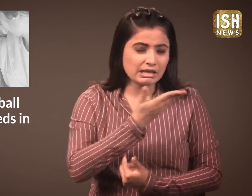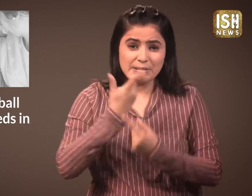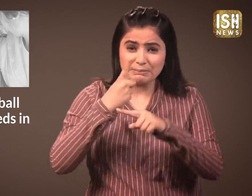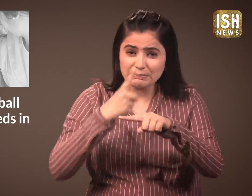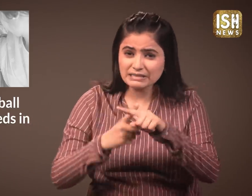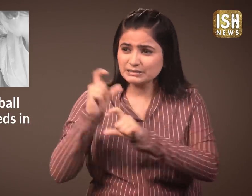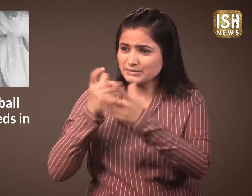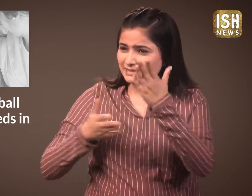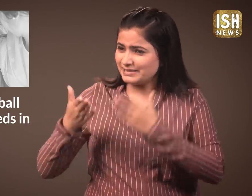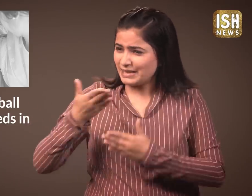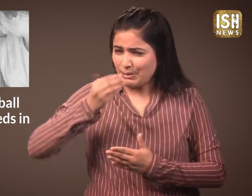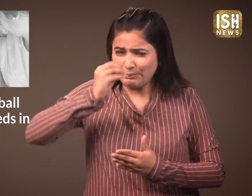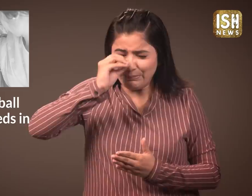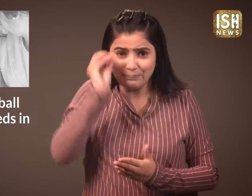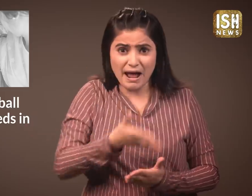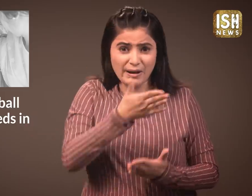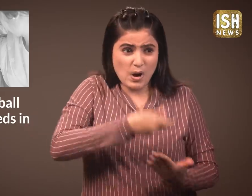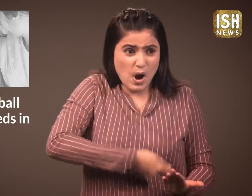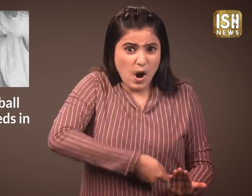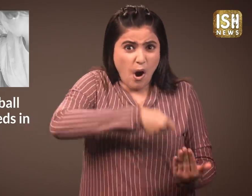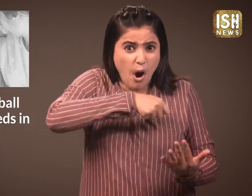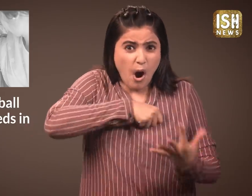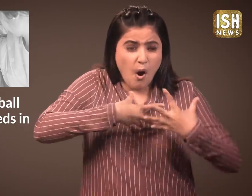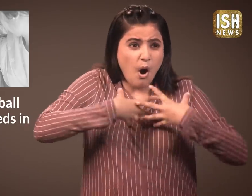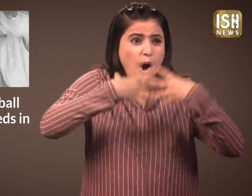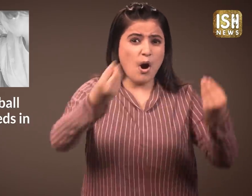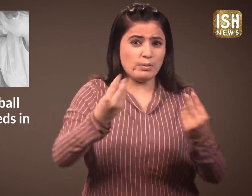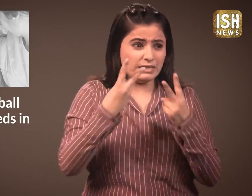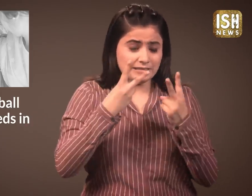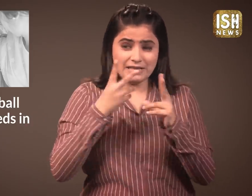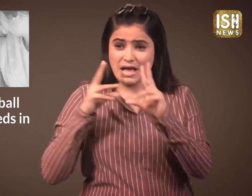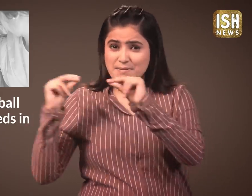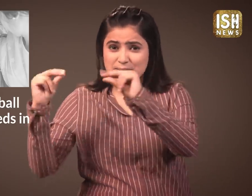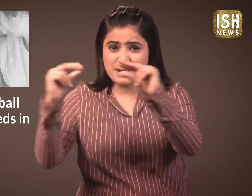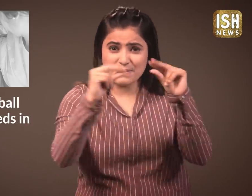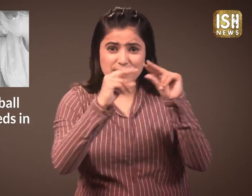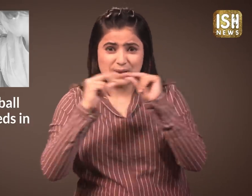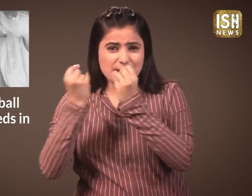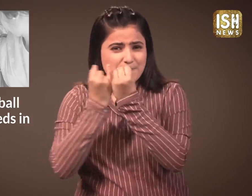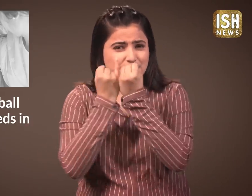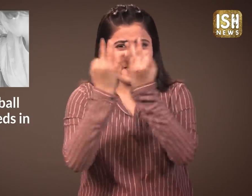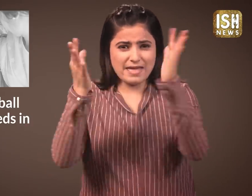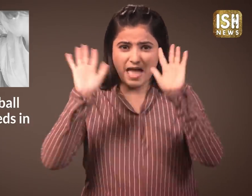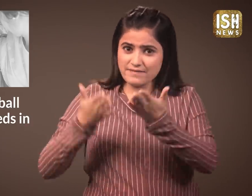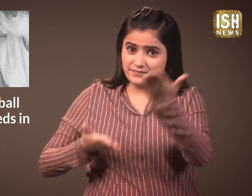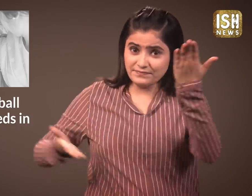When people see a woman breast feed they start gossiping and say that it is vulgar.